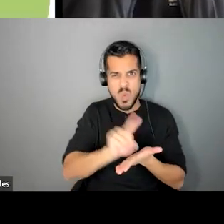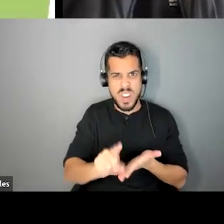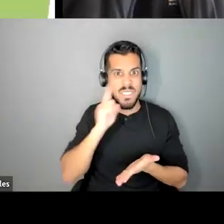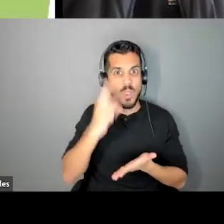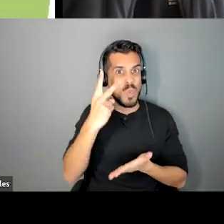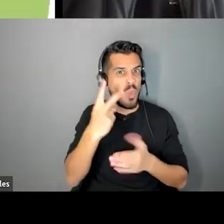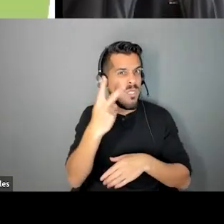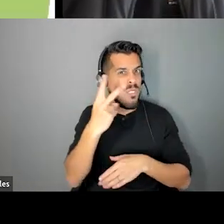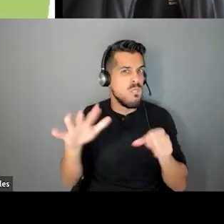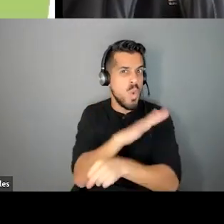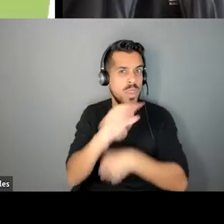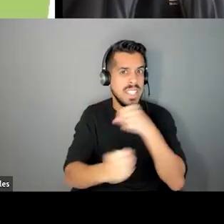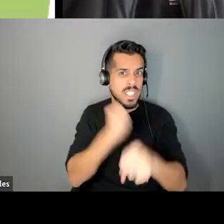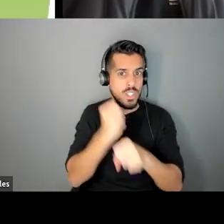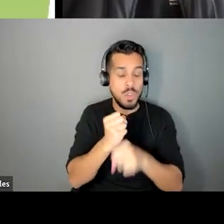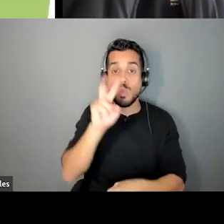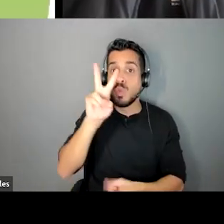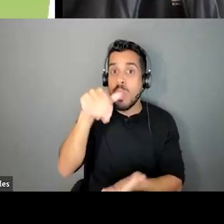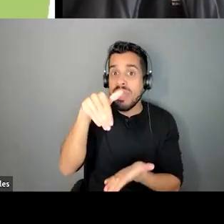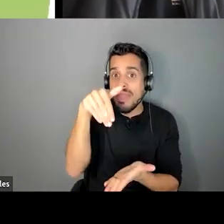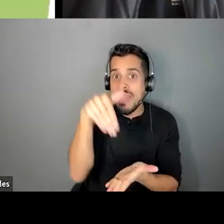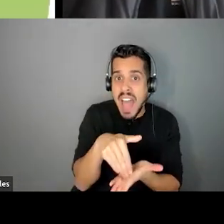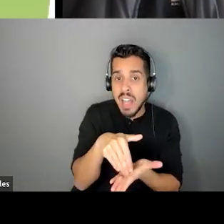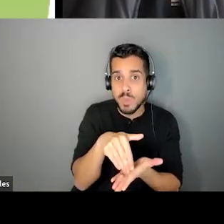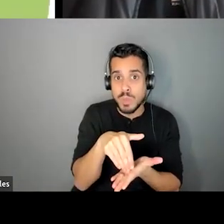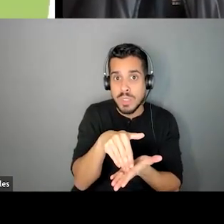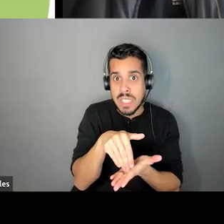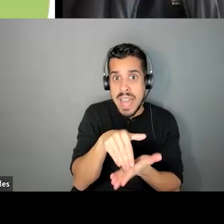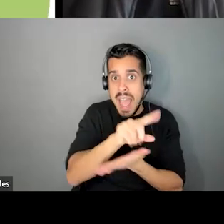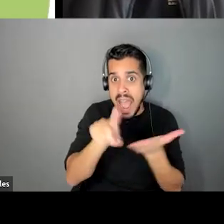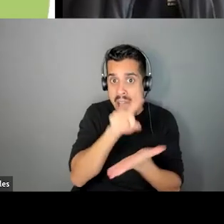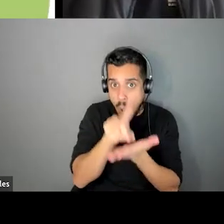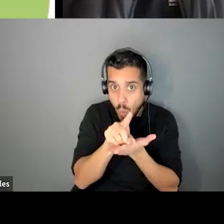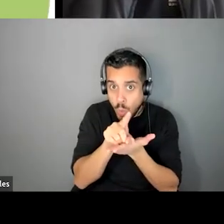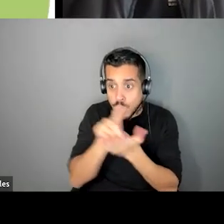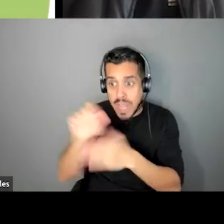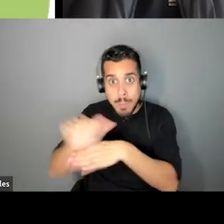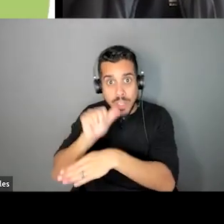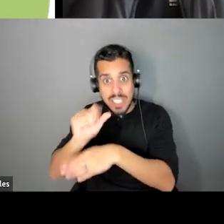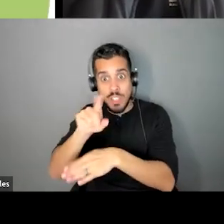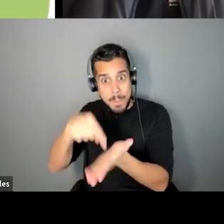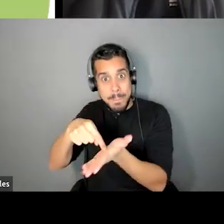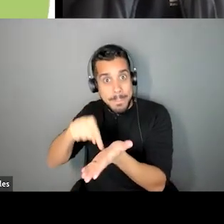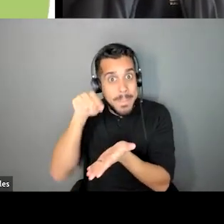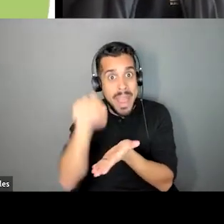So it's a 2000 hour apprenticeship that you get paid to-- to hone those skills,